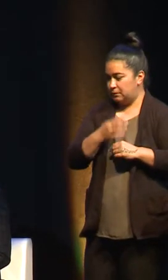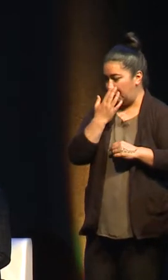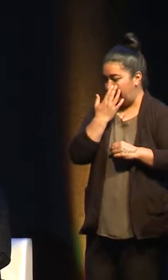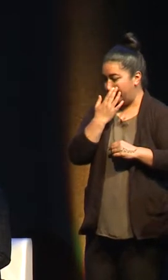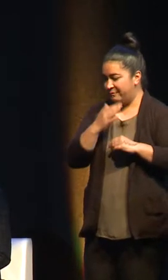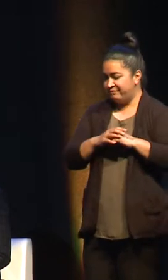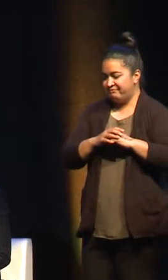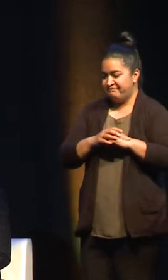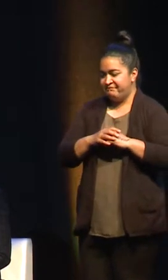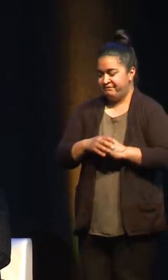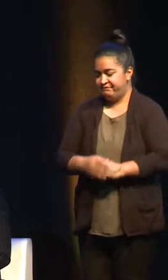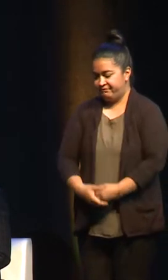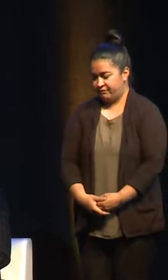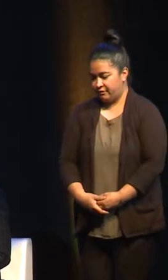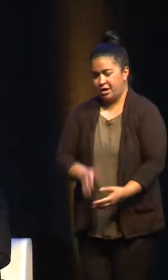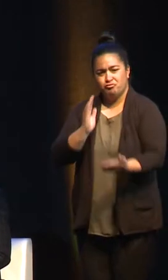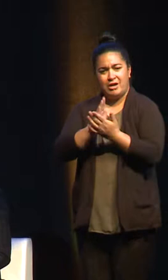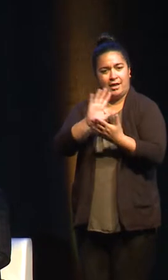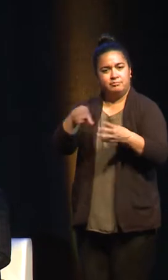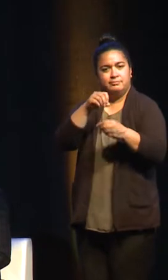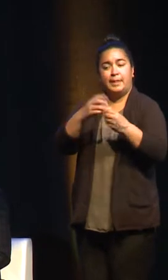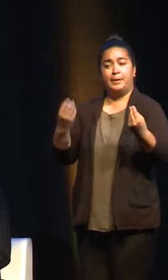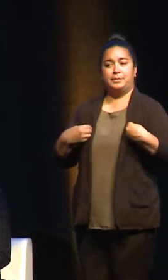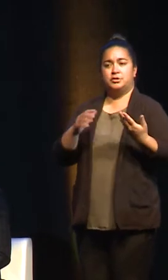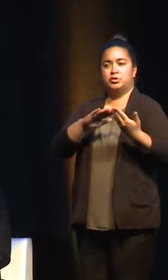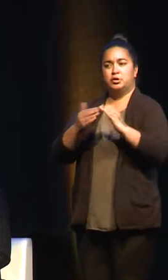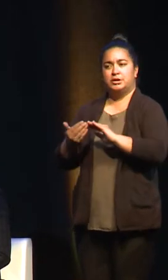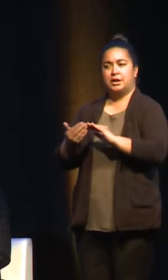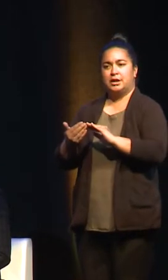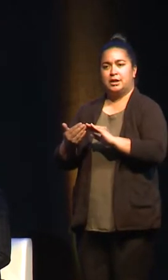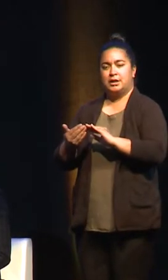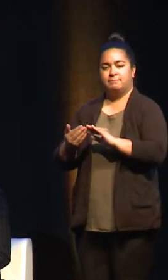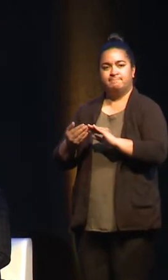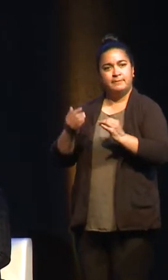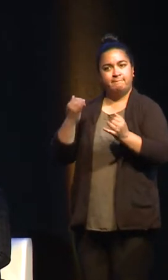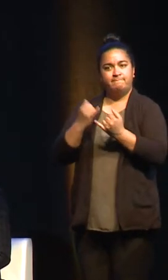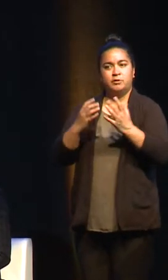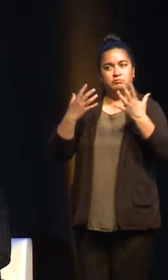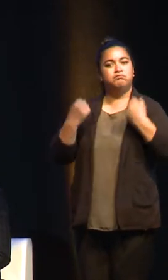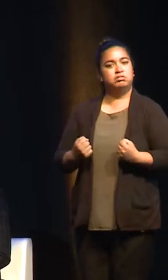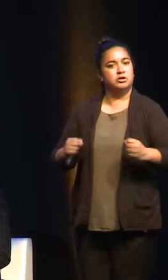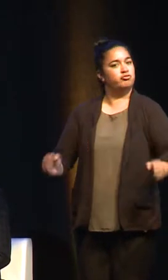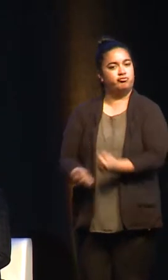there have been, in the business community, you know a very strong support for this because